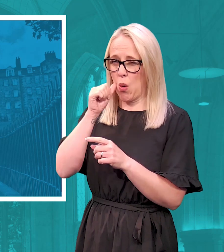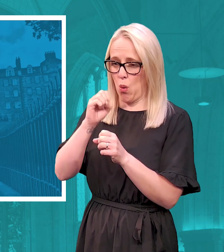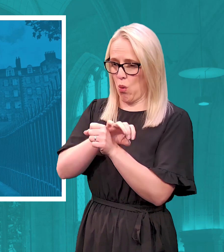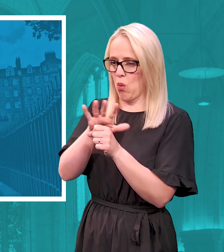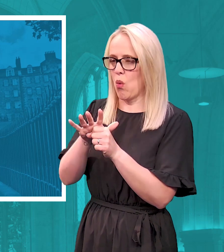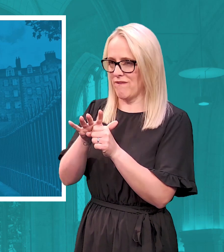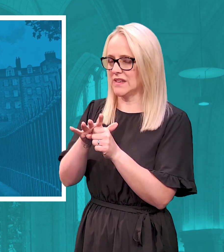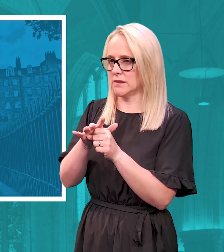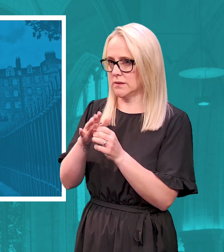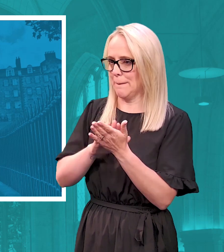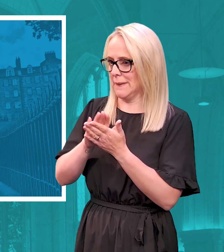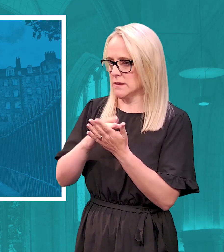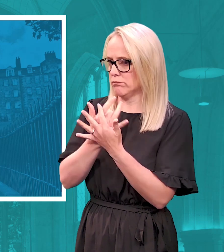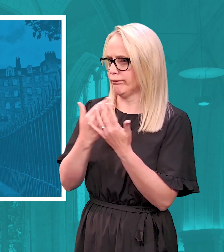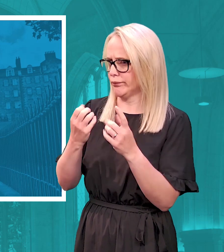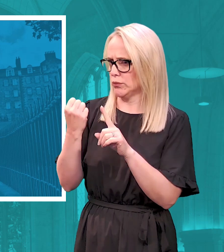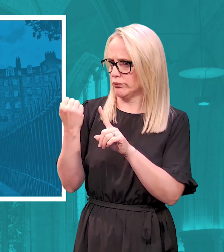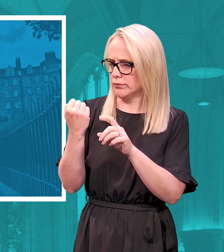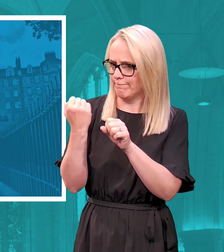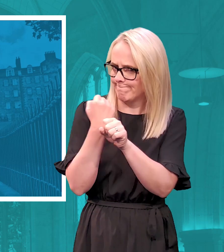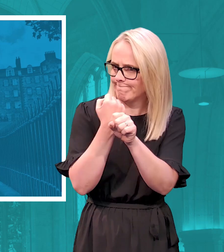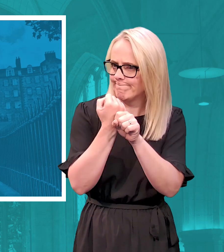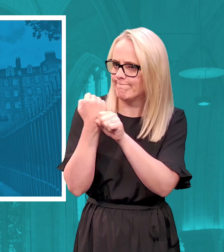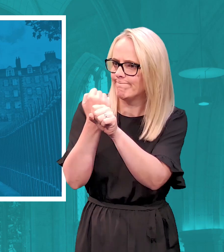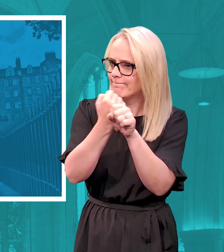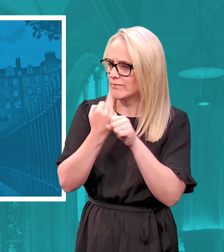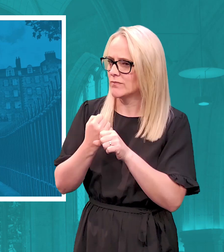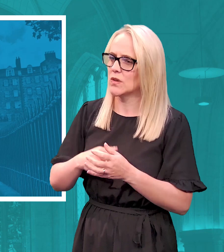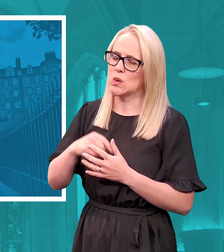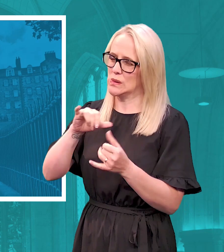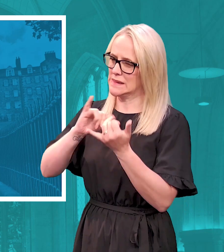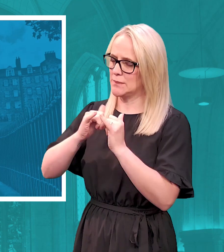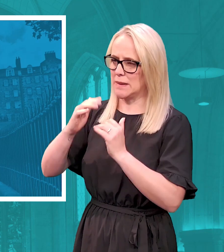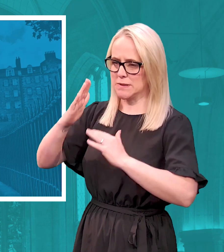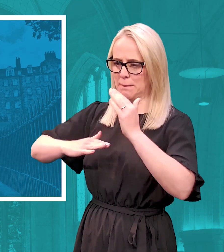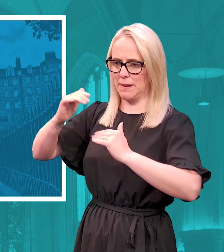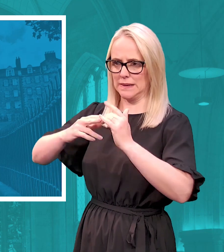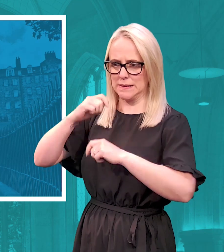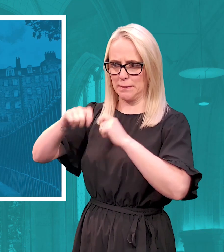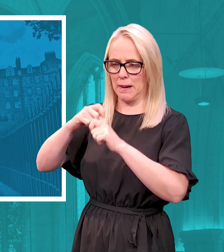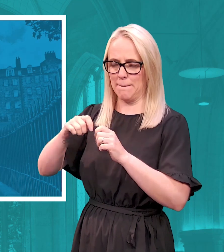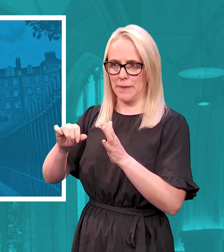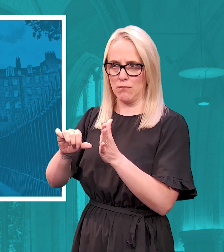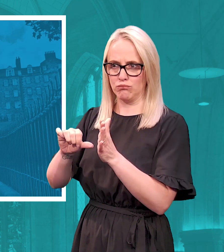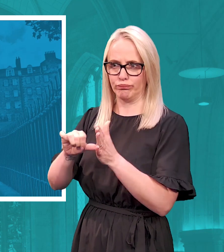Buildings can get in the way of mission, indeed can become more important than mission.